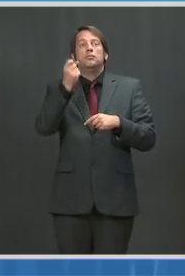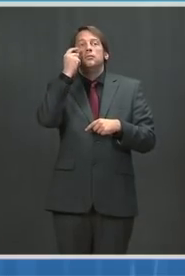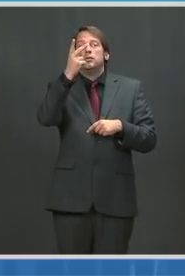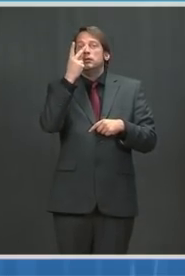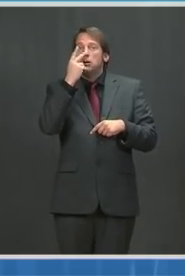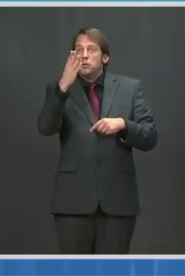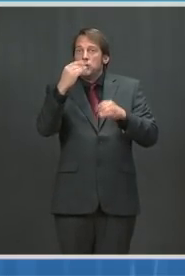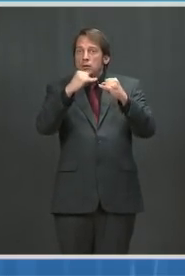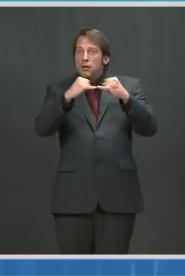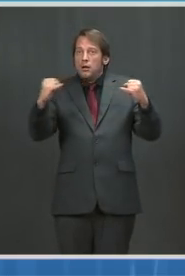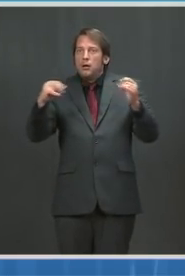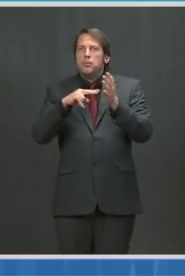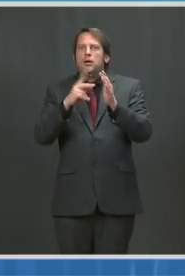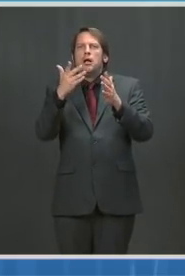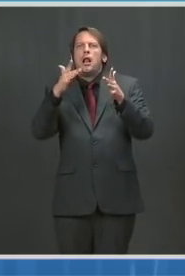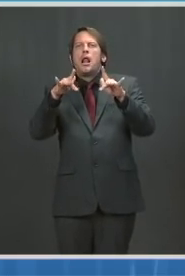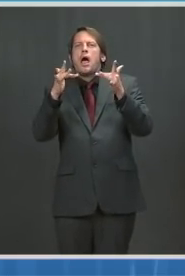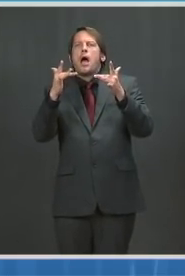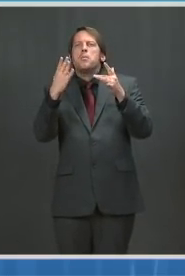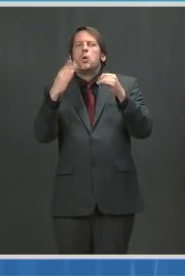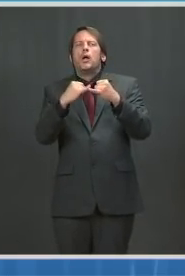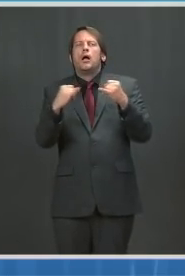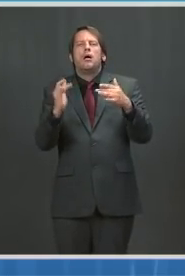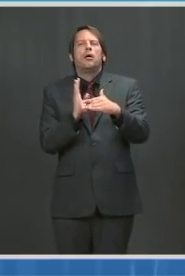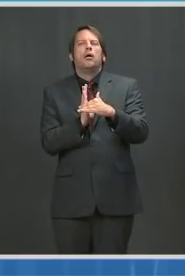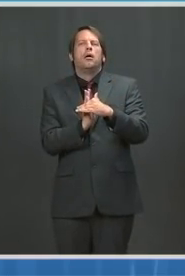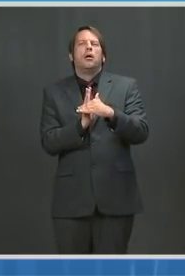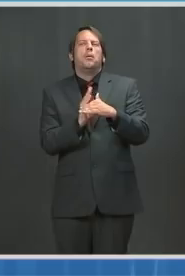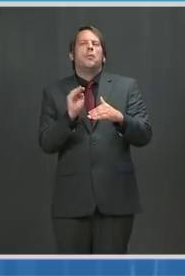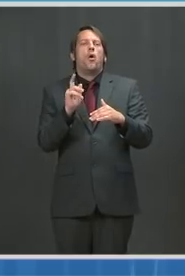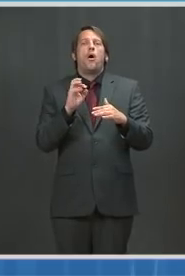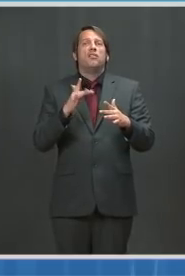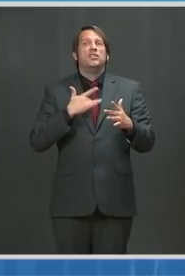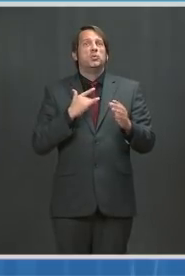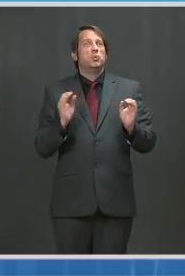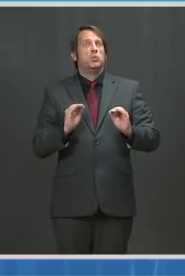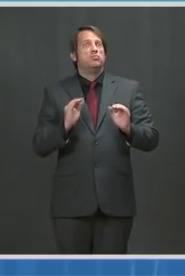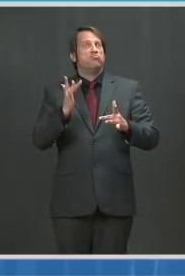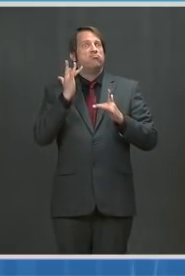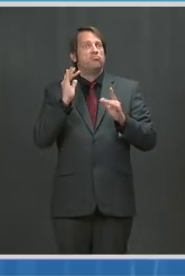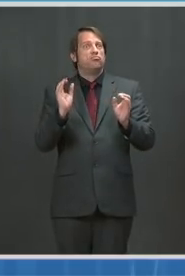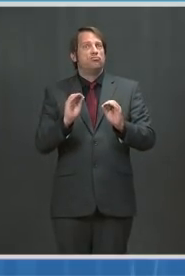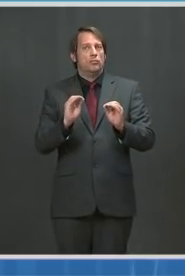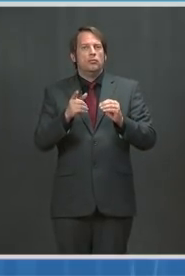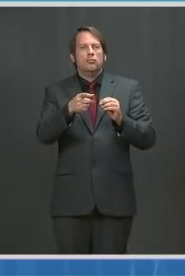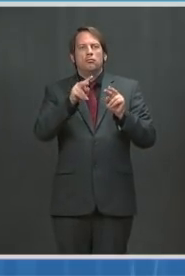And if you look at it, it peaks up at around 30 days but then gets a nice level,